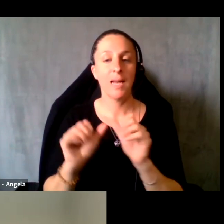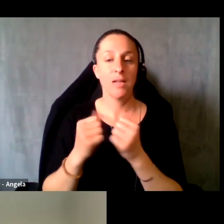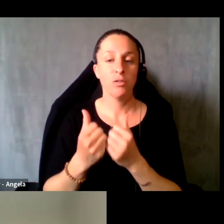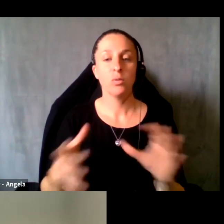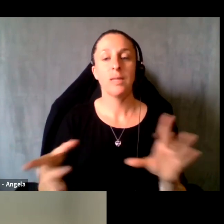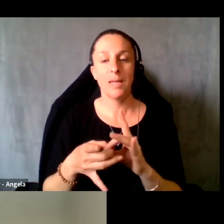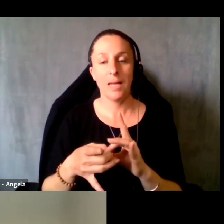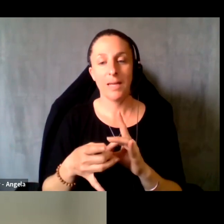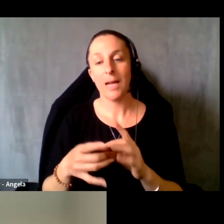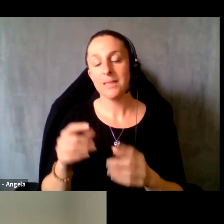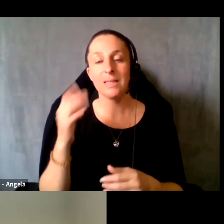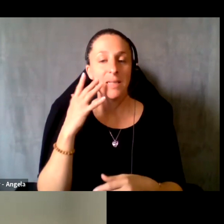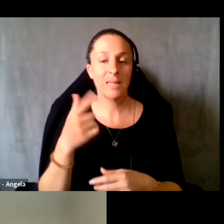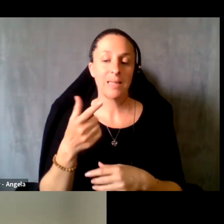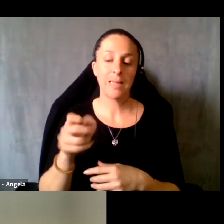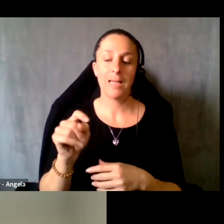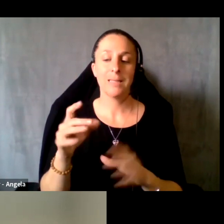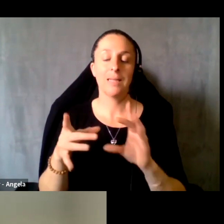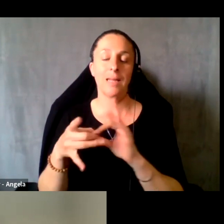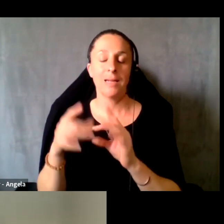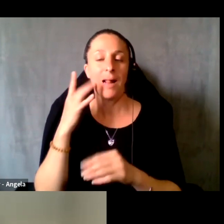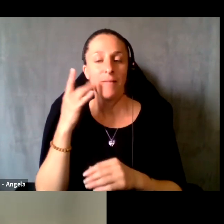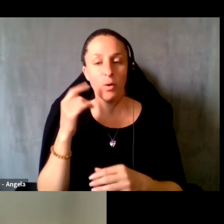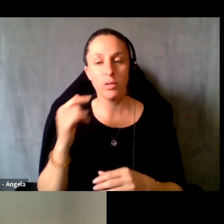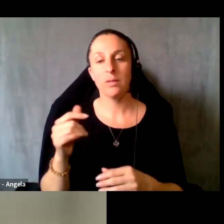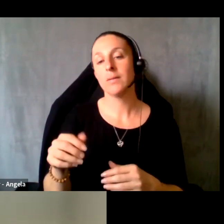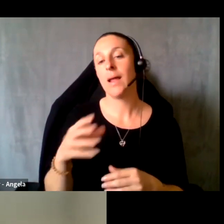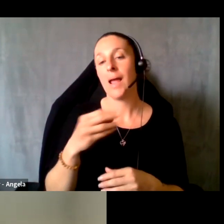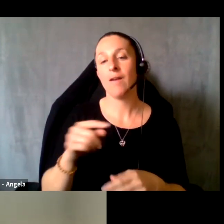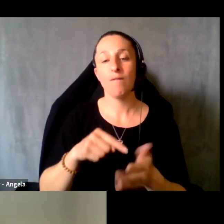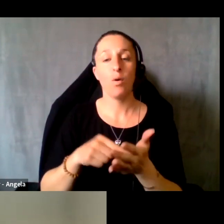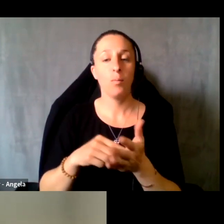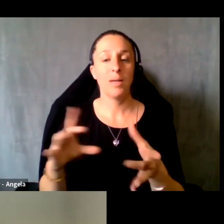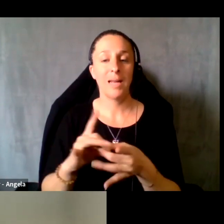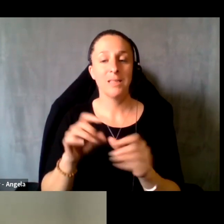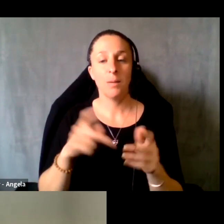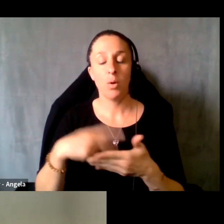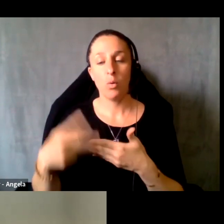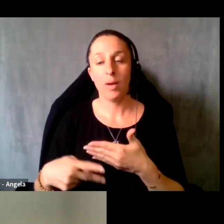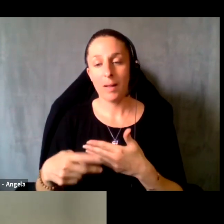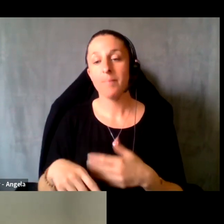California mobilization effort and the affordable connectivity program. And so that effort involves